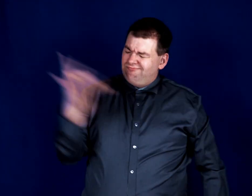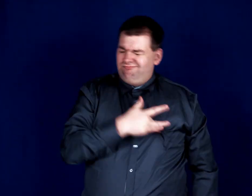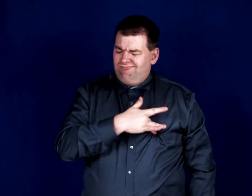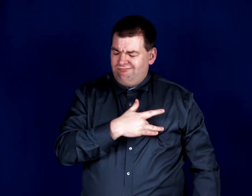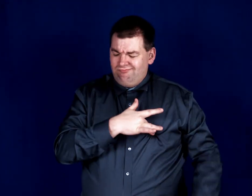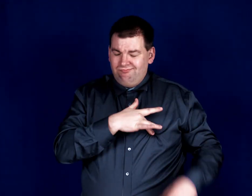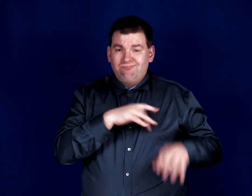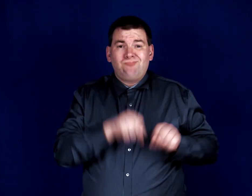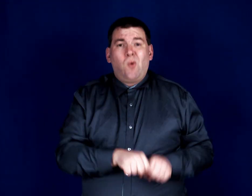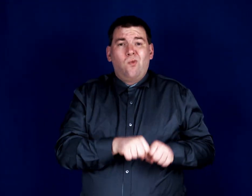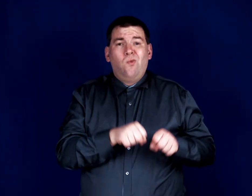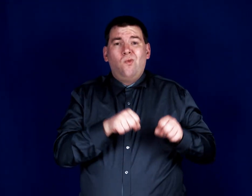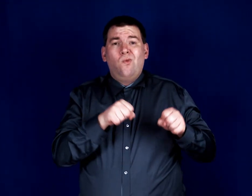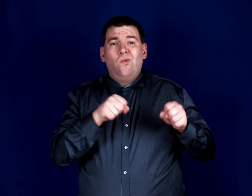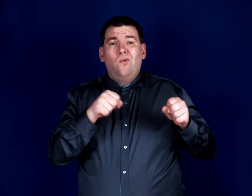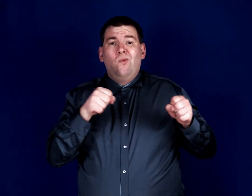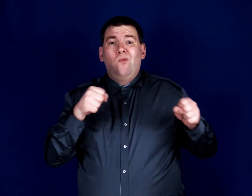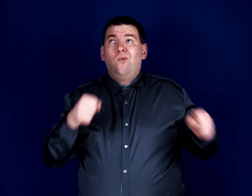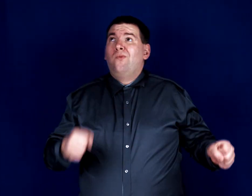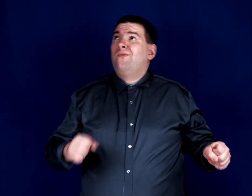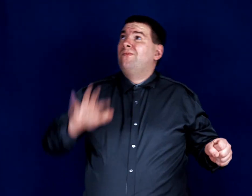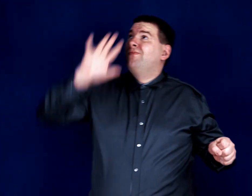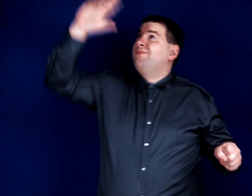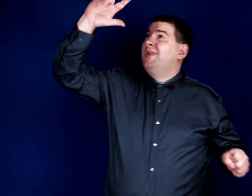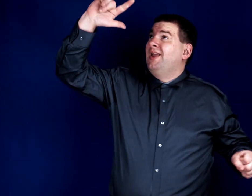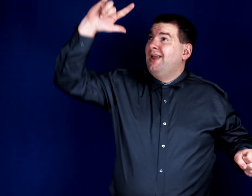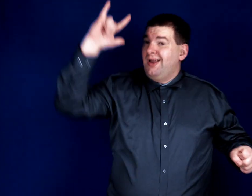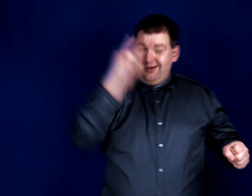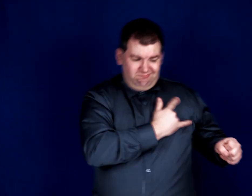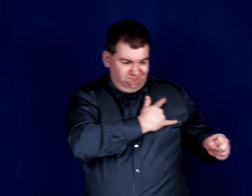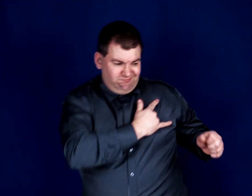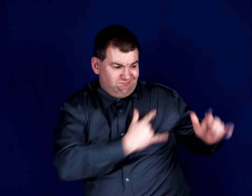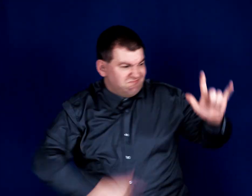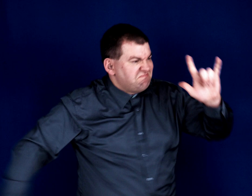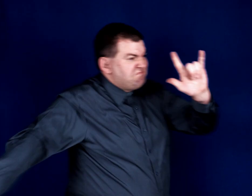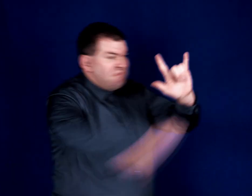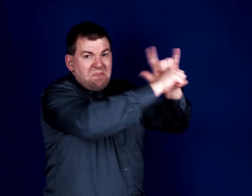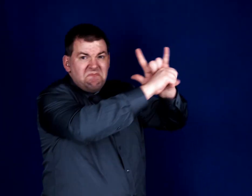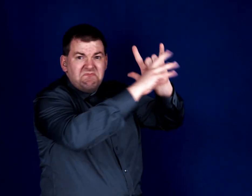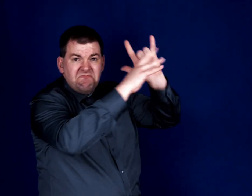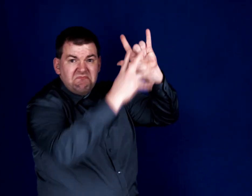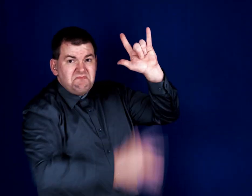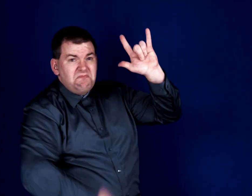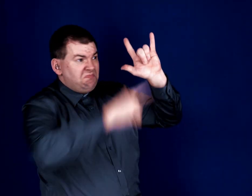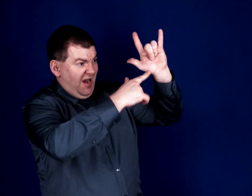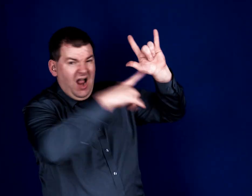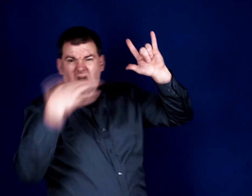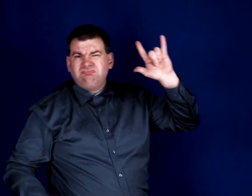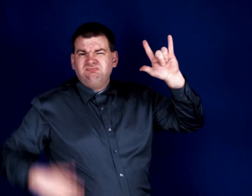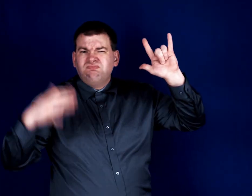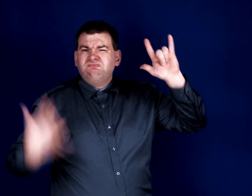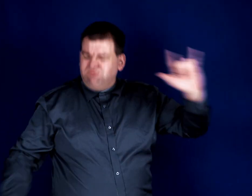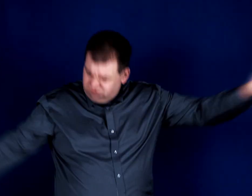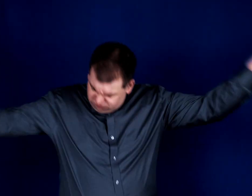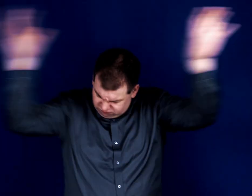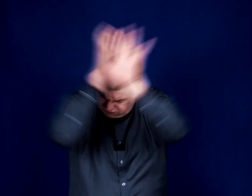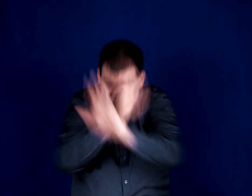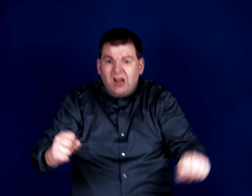heart to break. Love beyond all measure